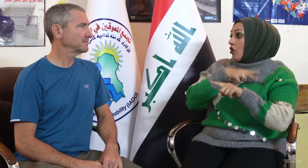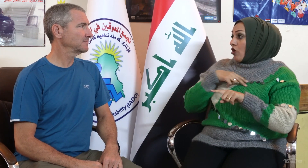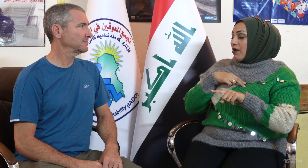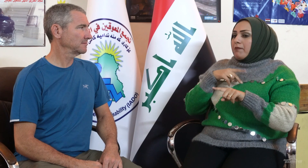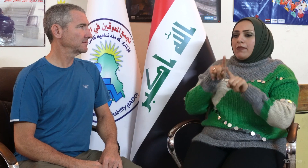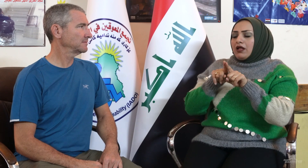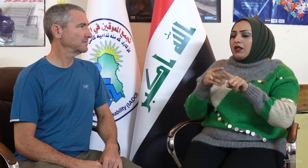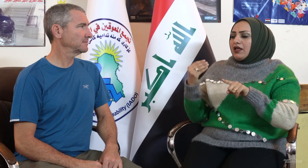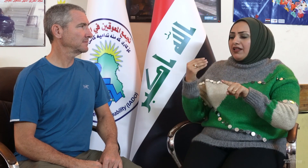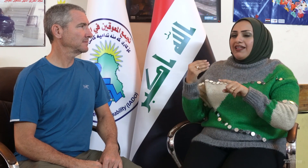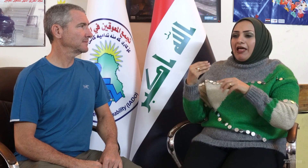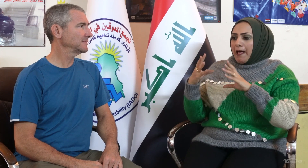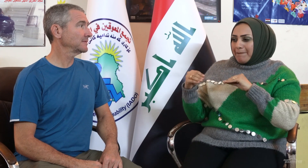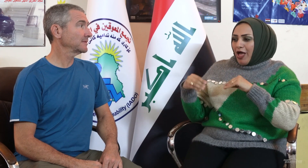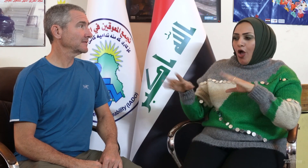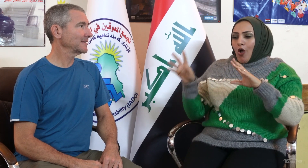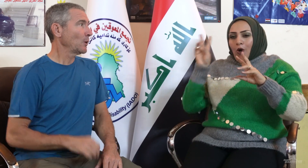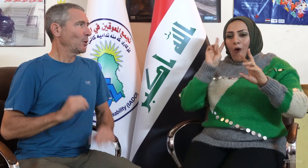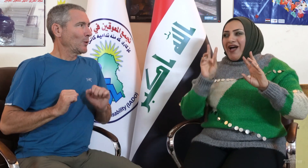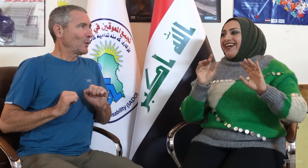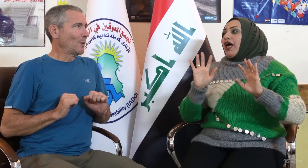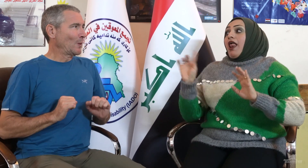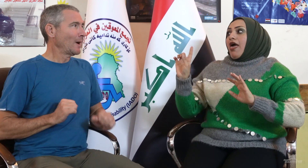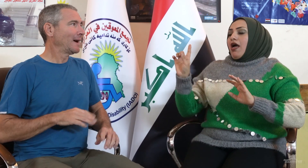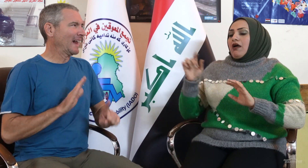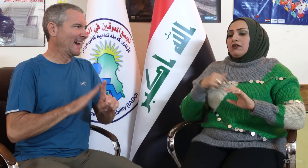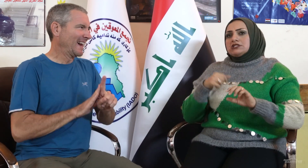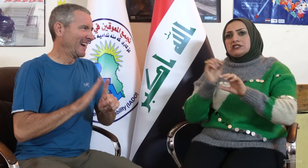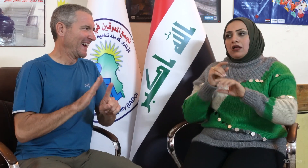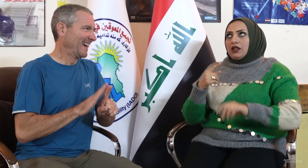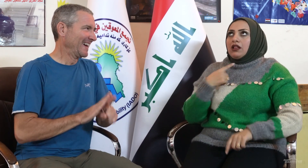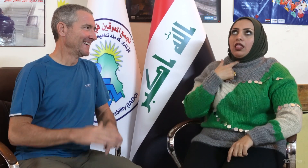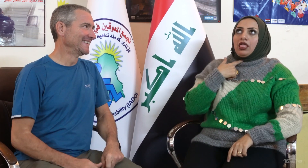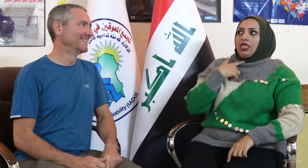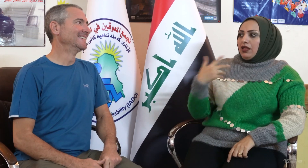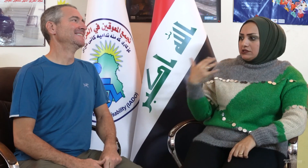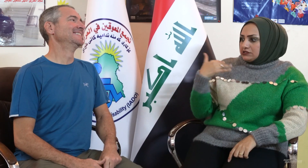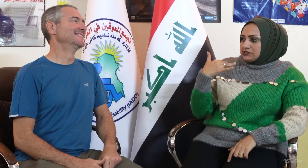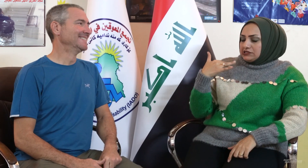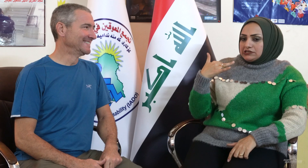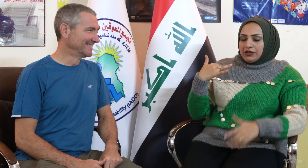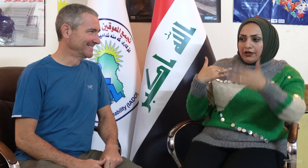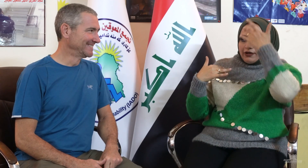And we must get backing from the government. If we sit back, they will not serve us.